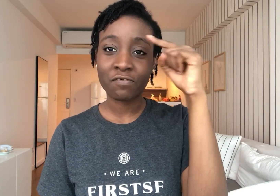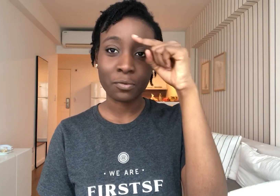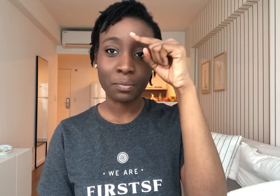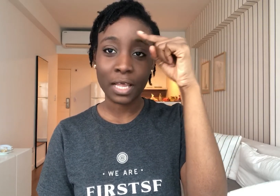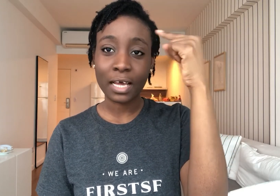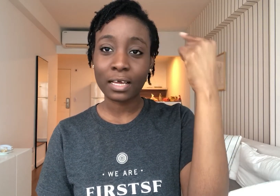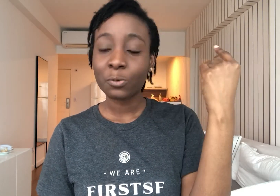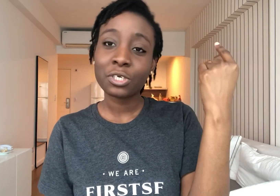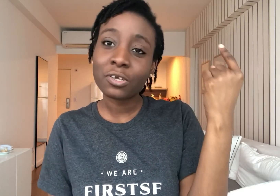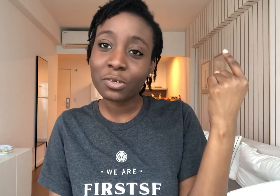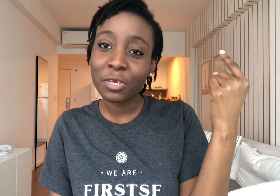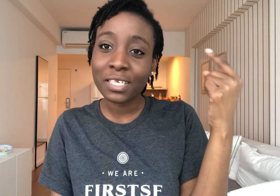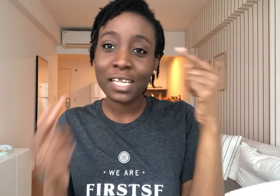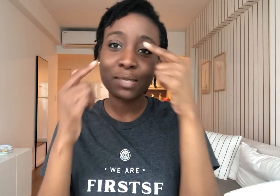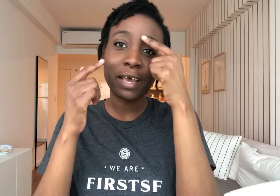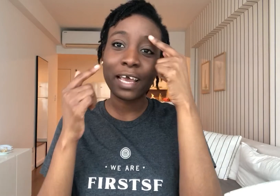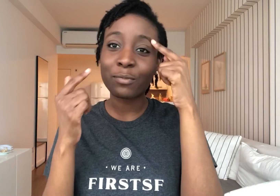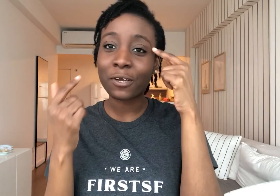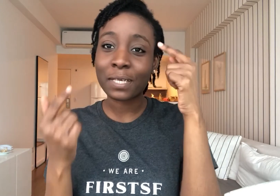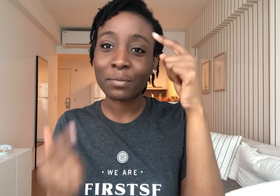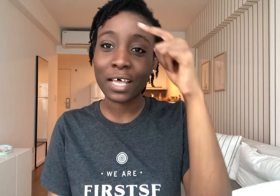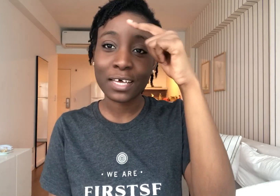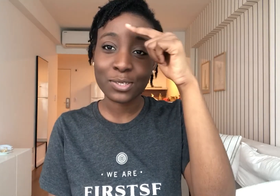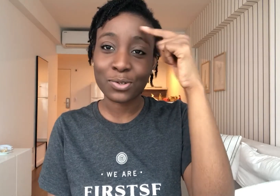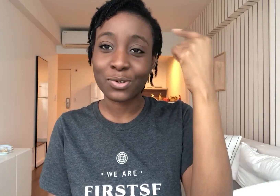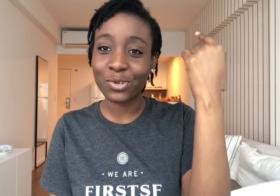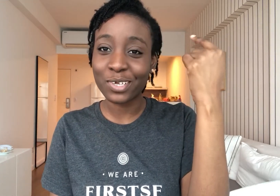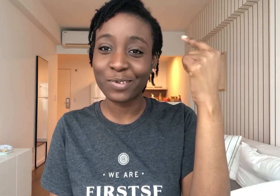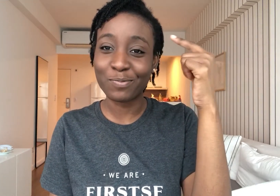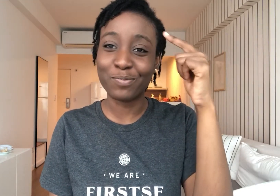for black, which also makes sense. My eyebrows are black so